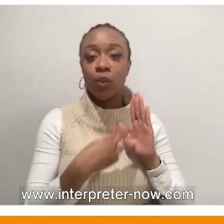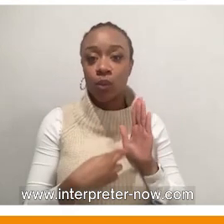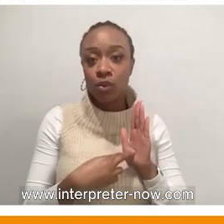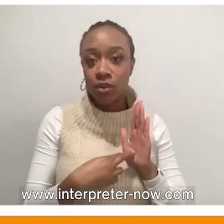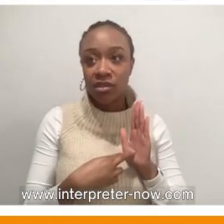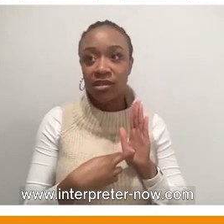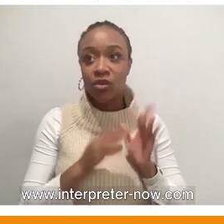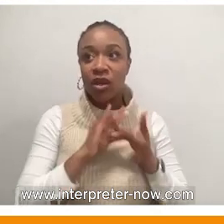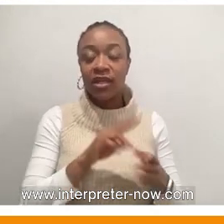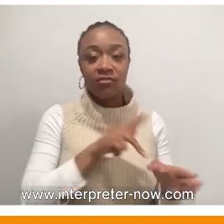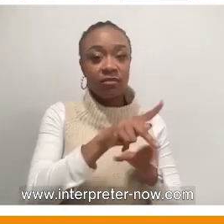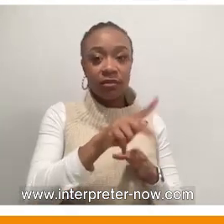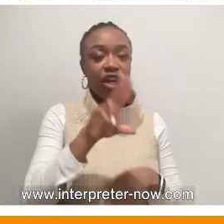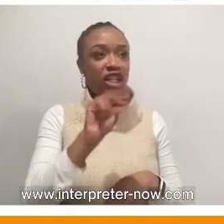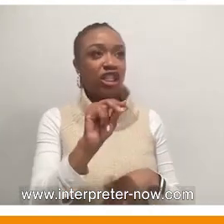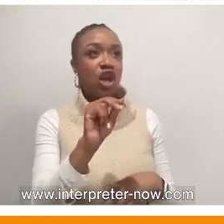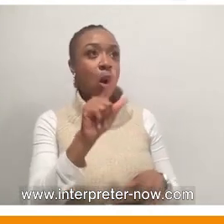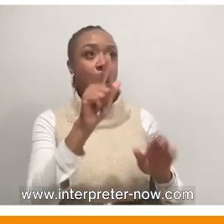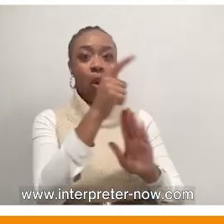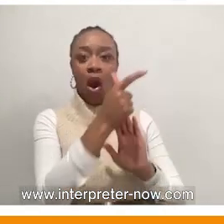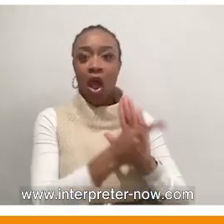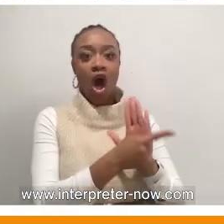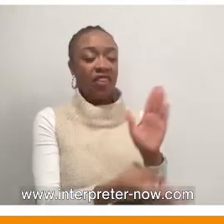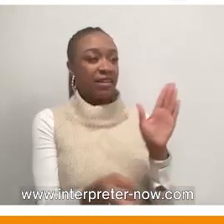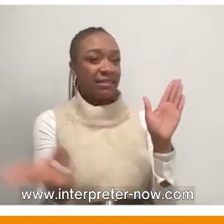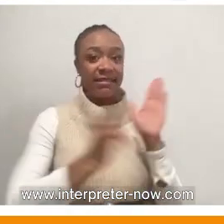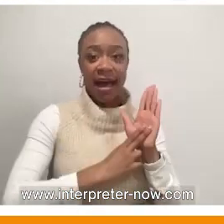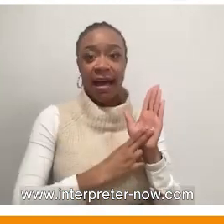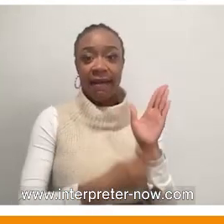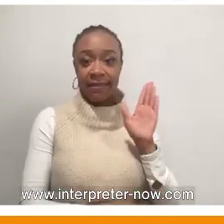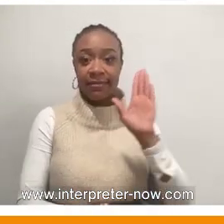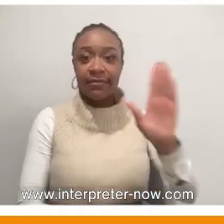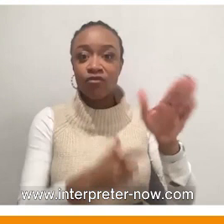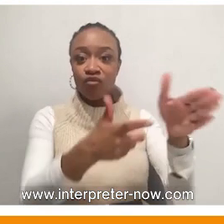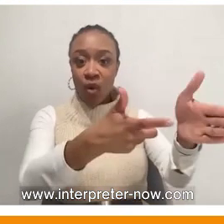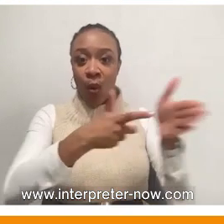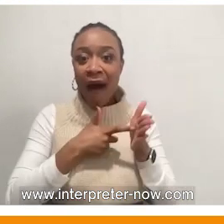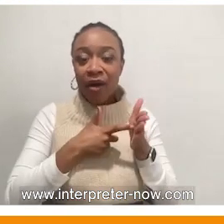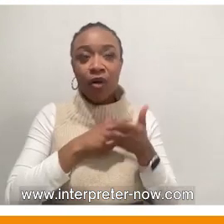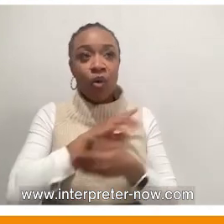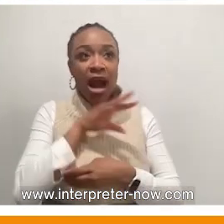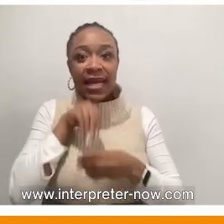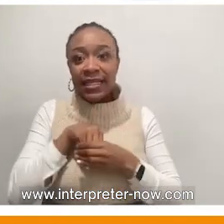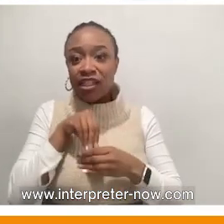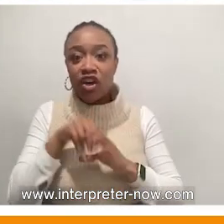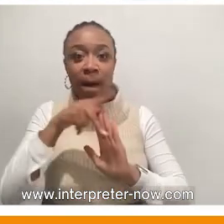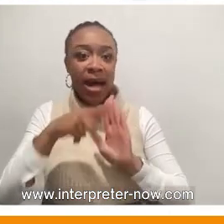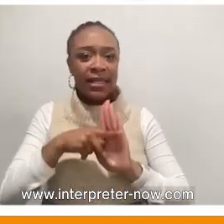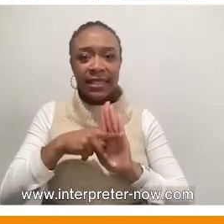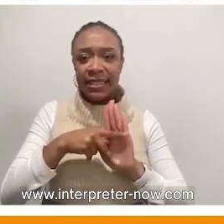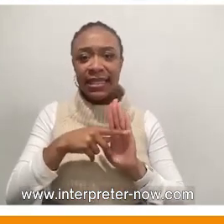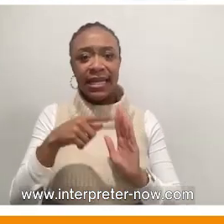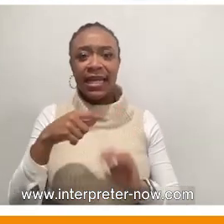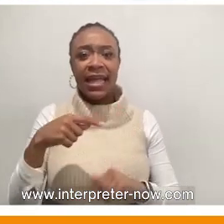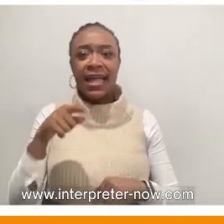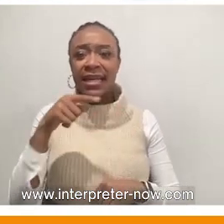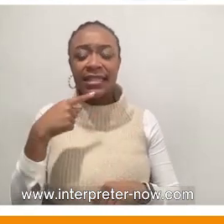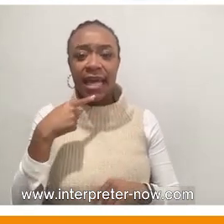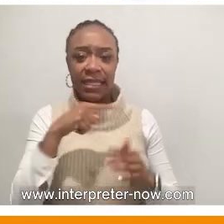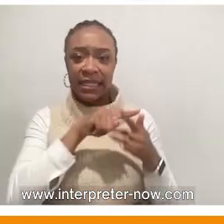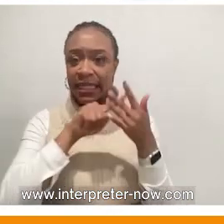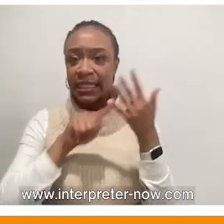There's not like a signed law or an internal policy that says you can't do certain things,